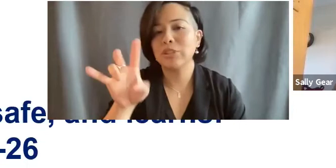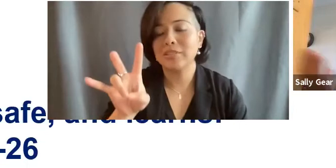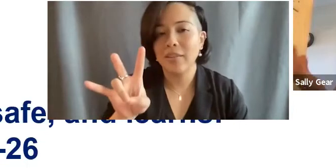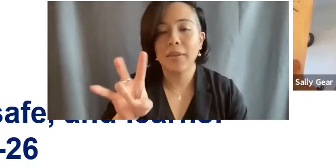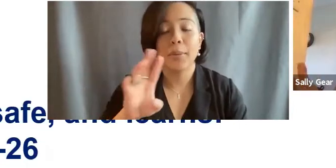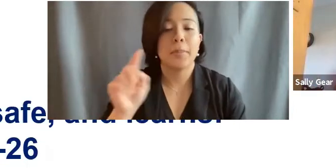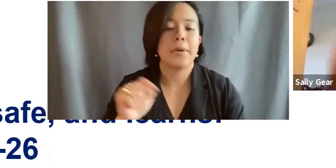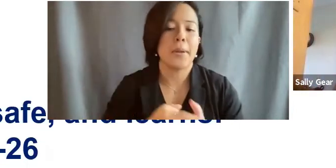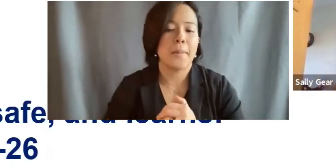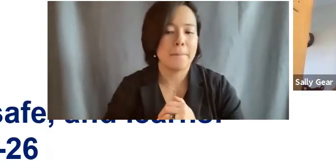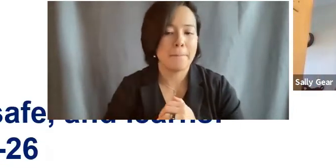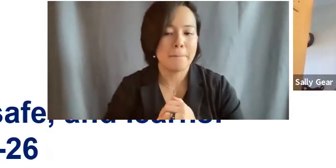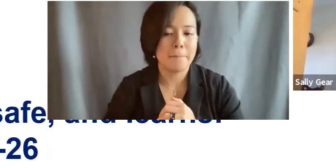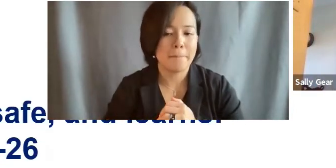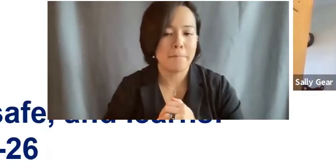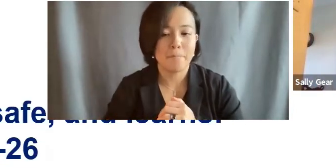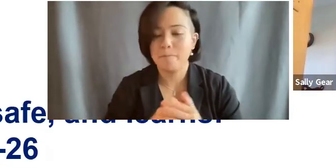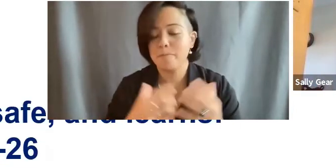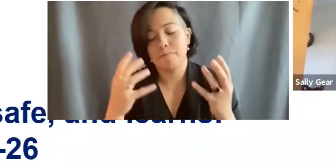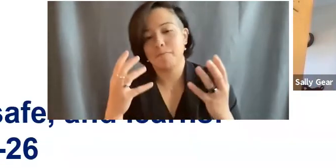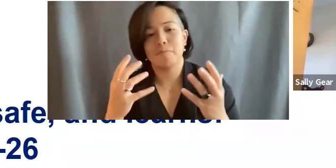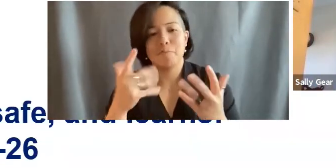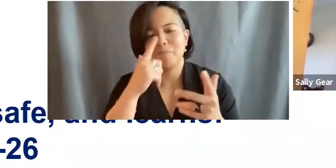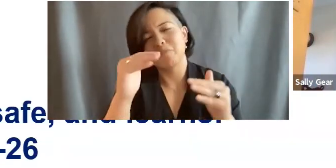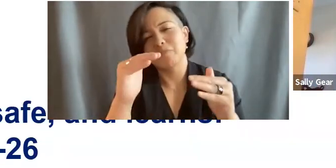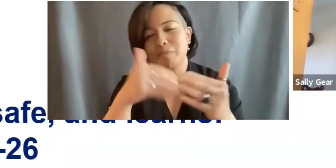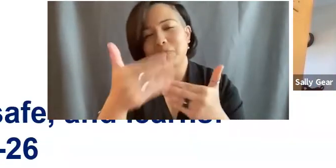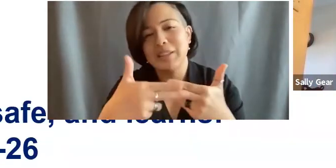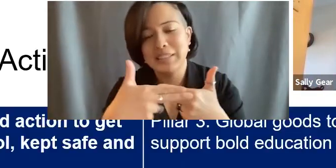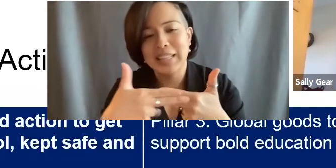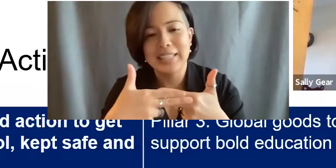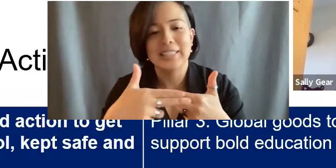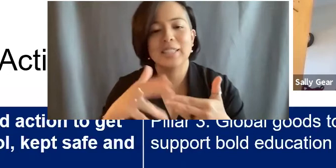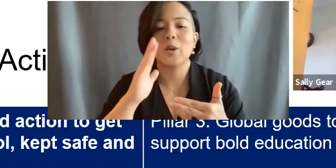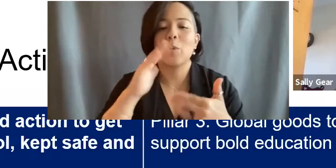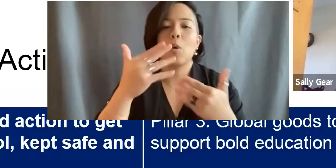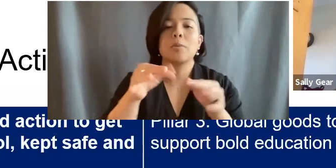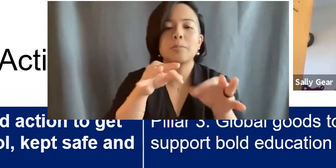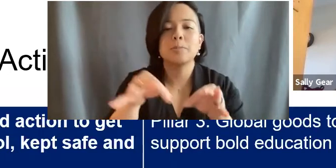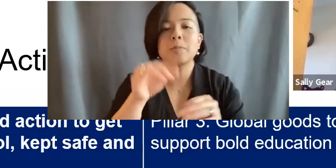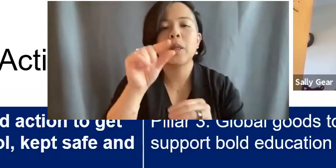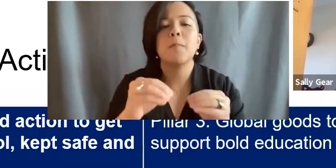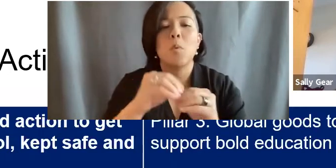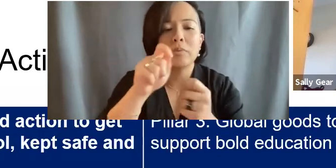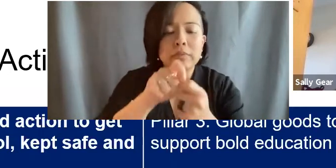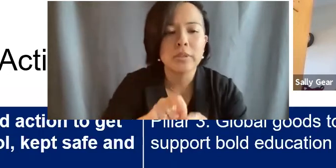let's go to the next slide please, it sort of sets out a little bit more detail what the three pillars are, thank you.